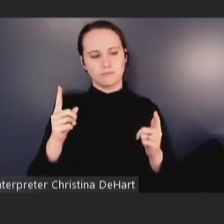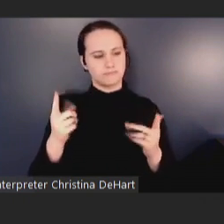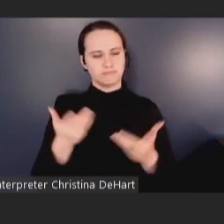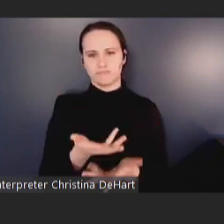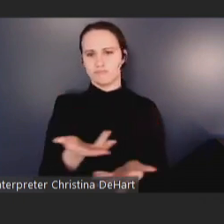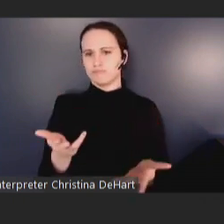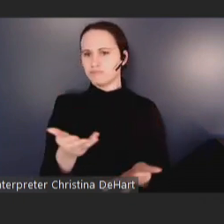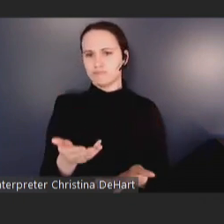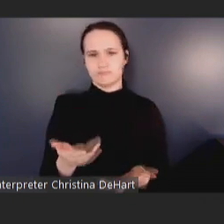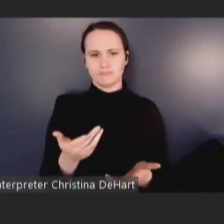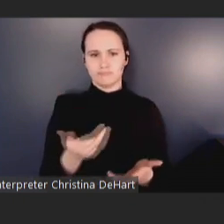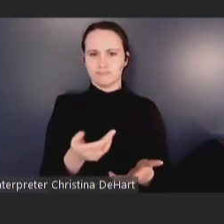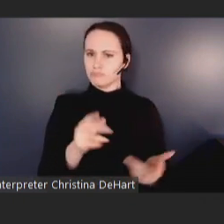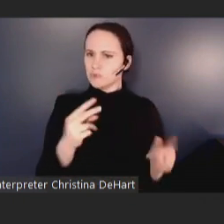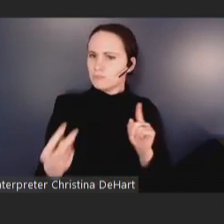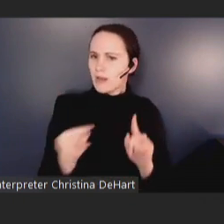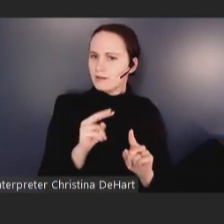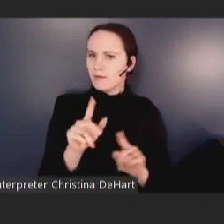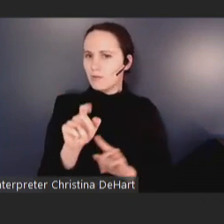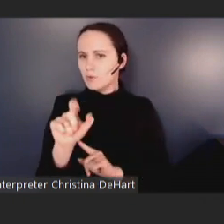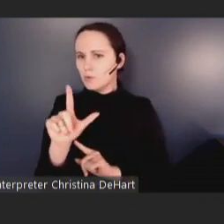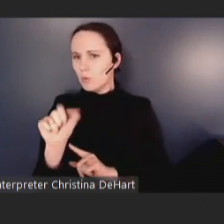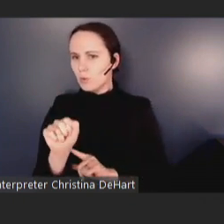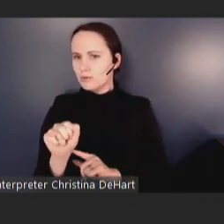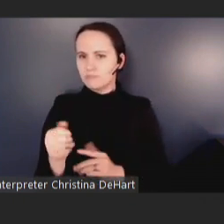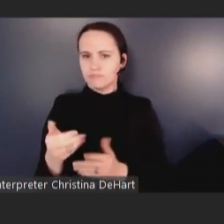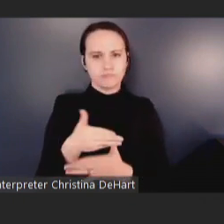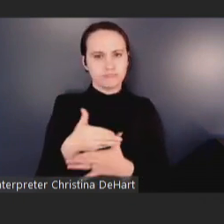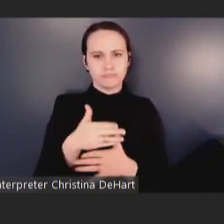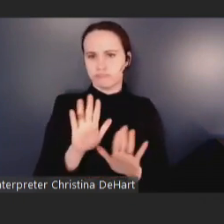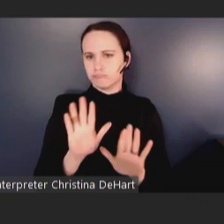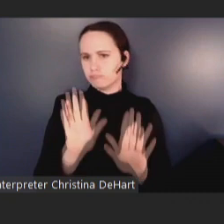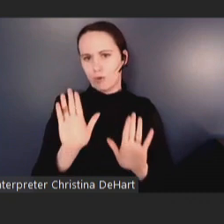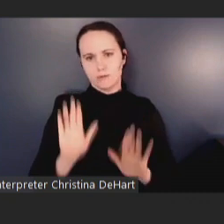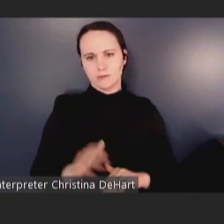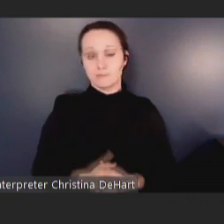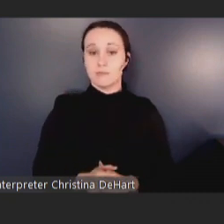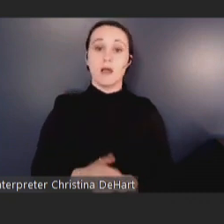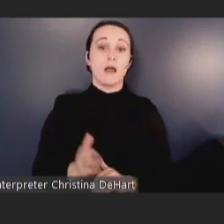perspectives and the tools that you shared I think are awesome. I just wanted to give a clarification